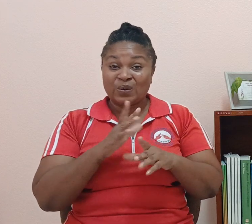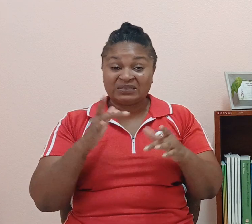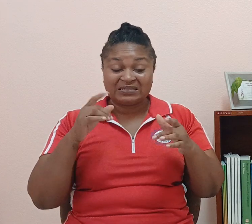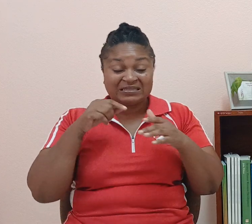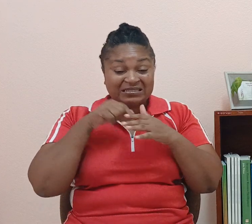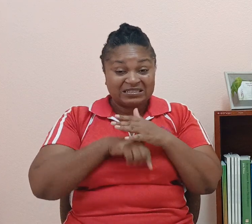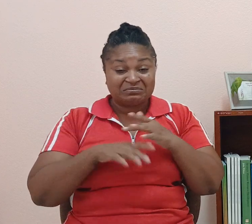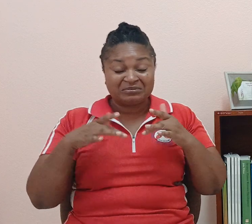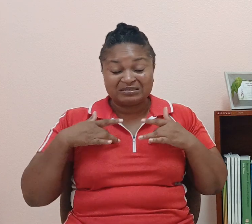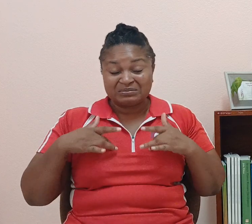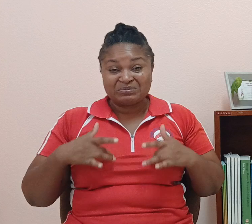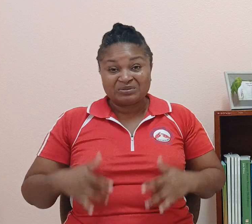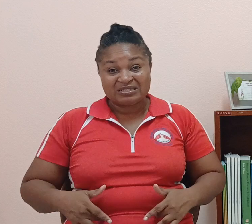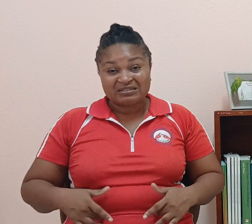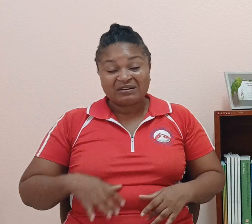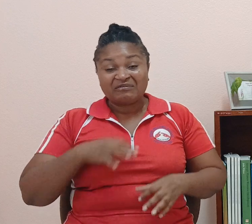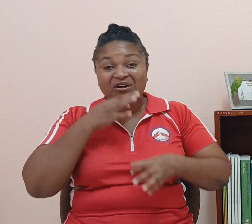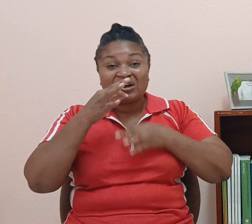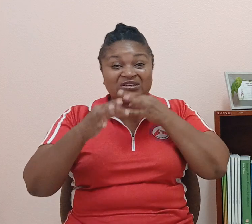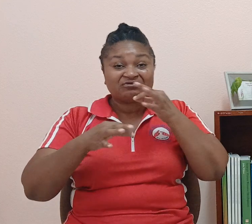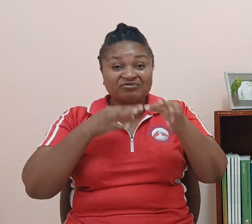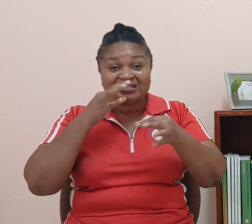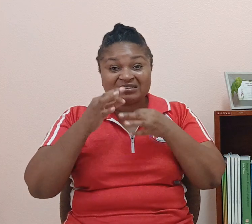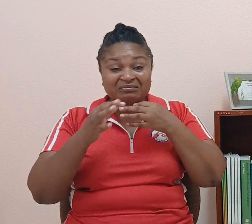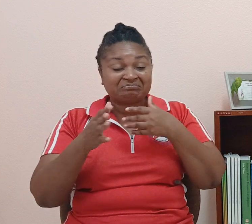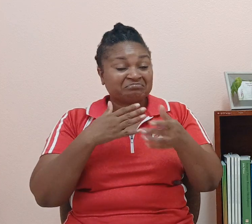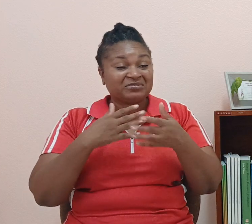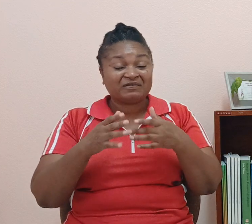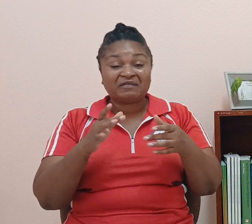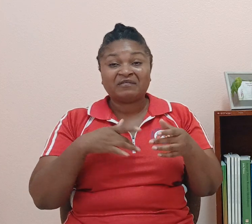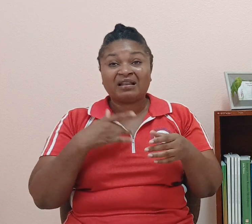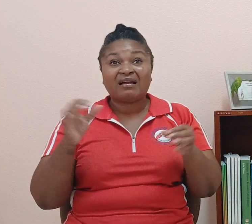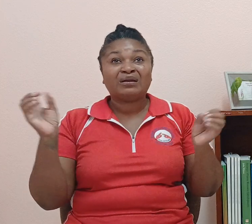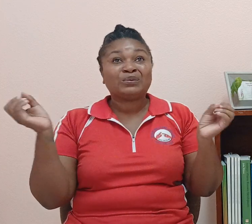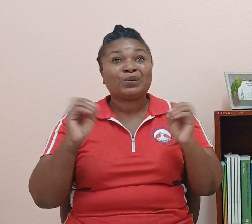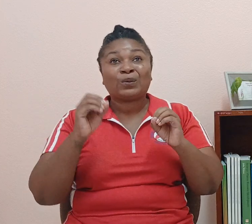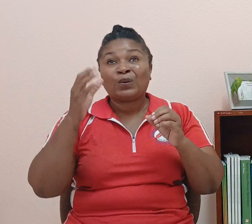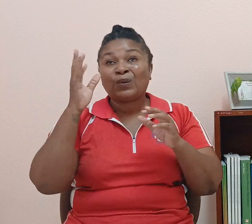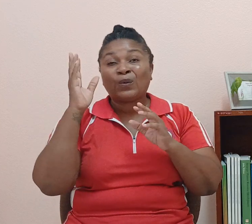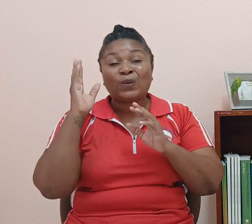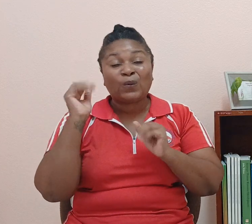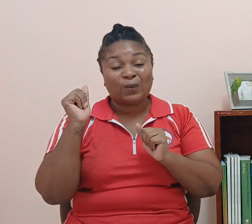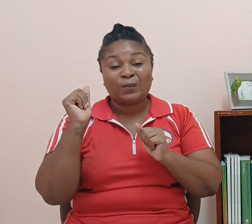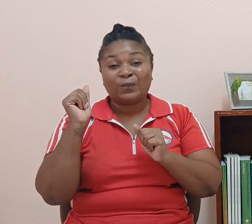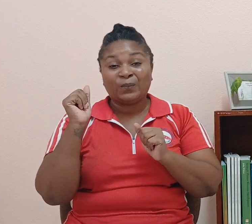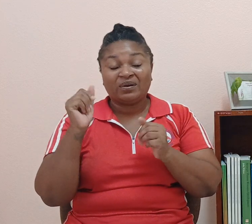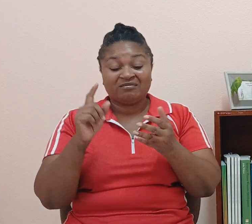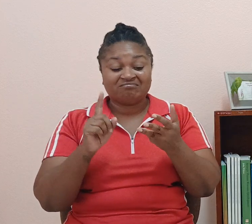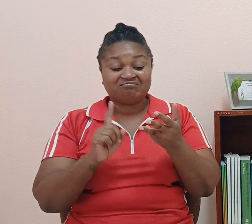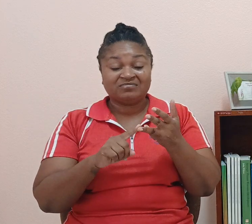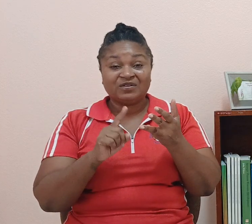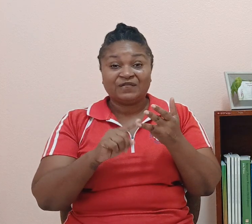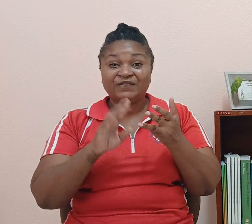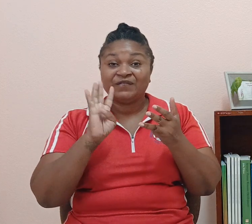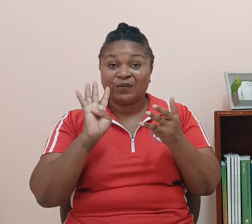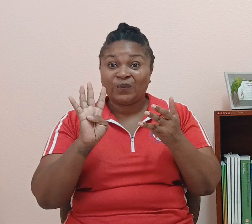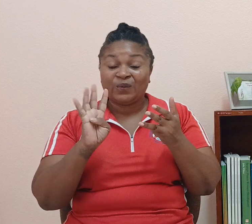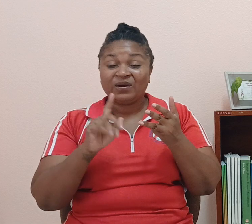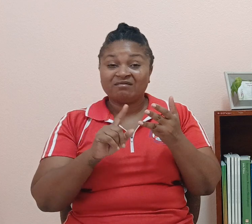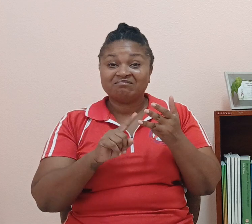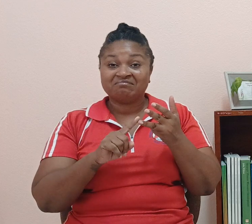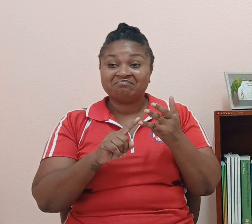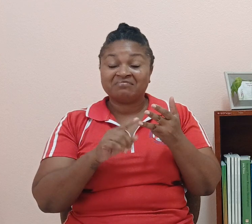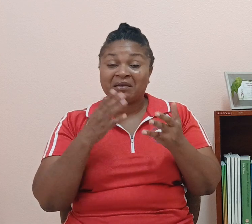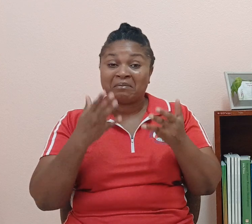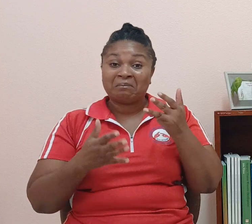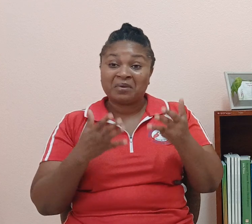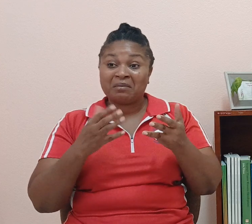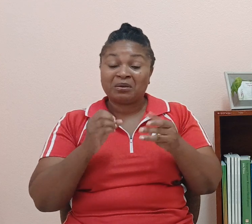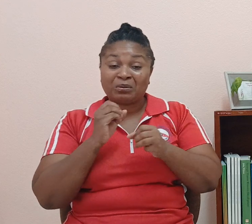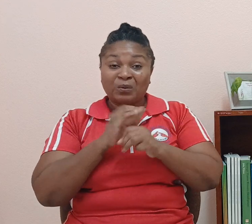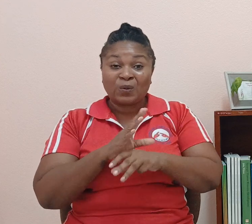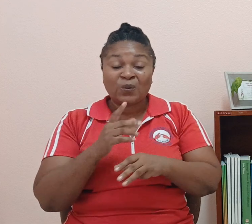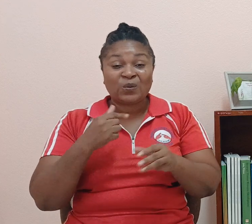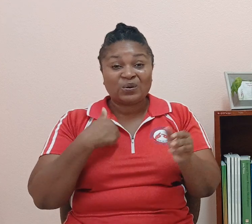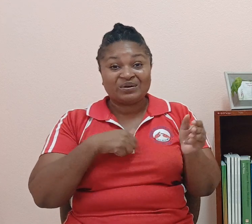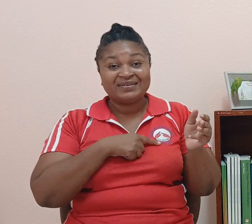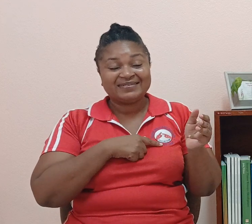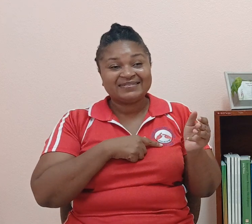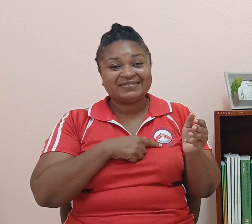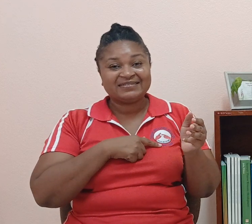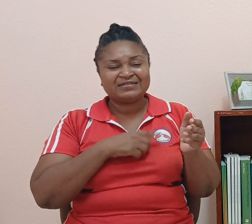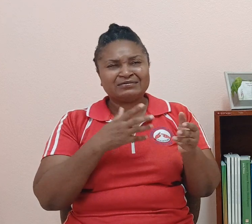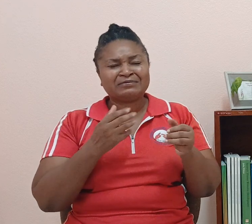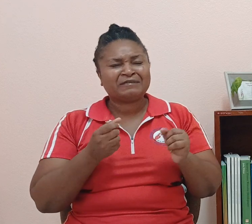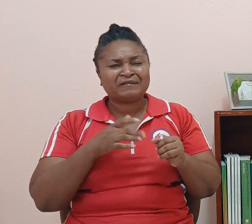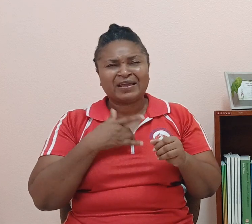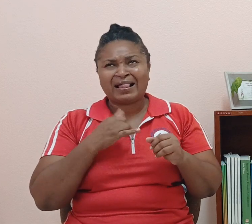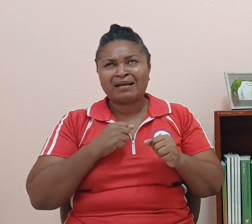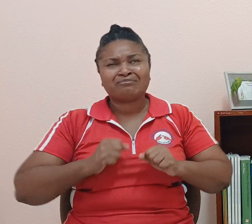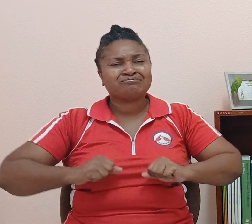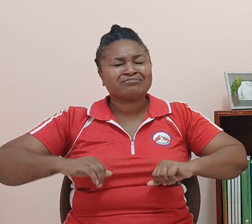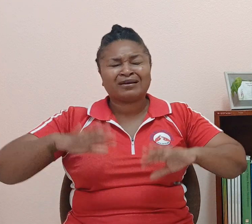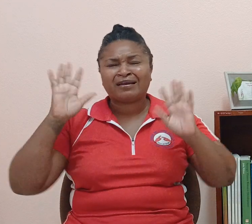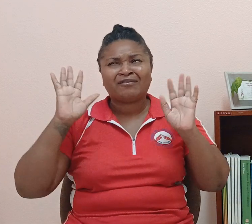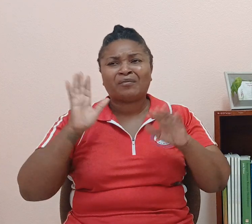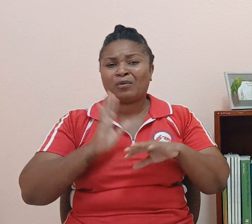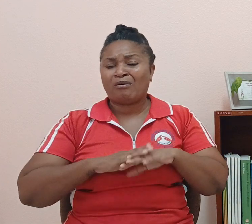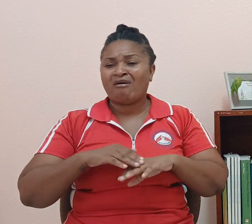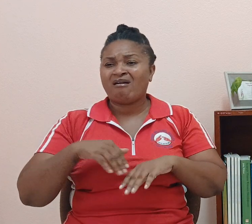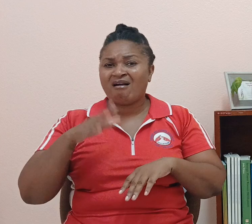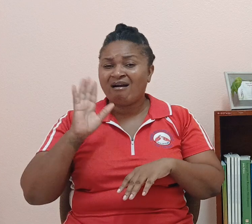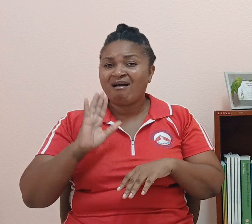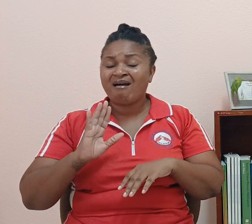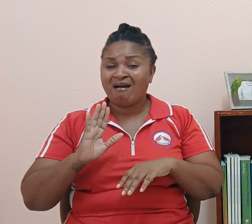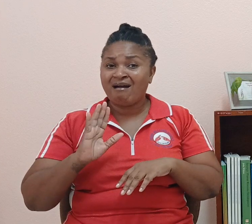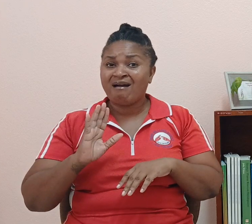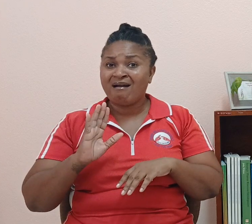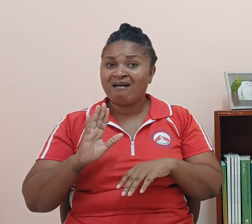frustration, and even hopelessness. 4. It may even cause us to want to give up on God.